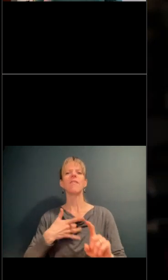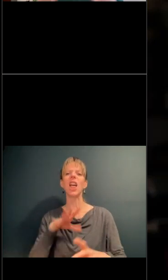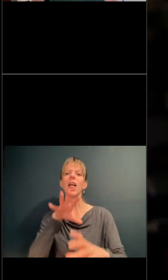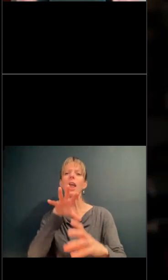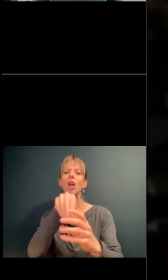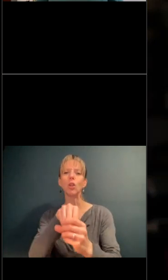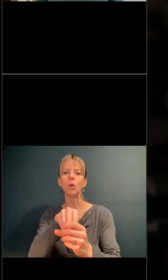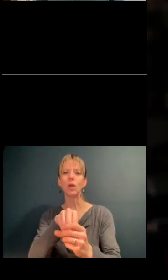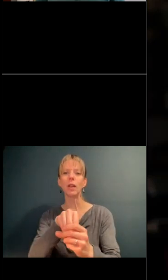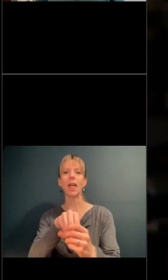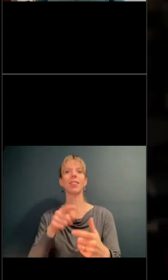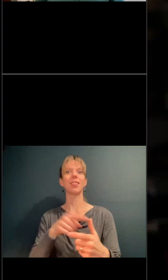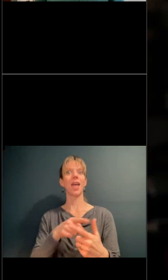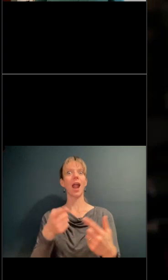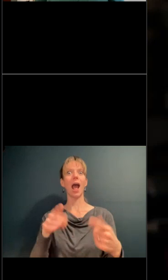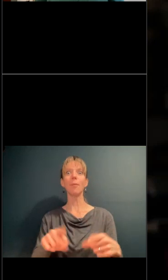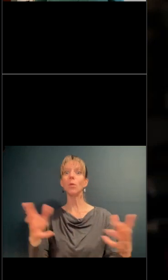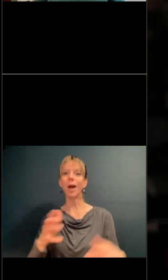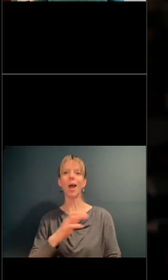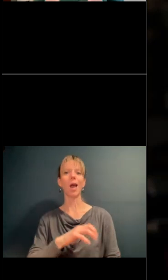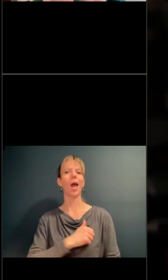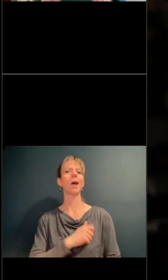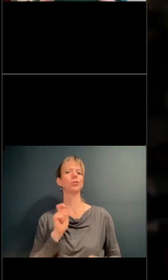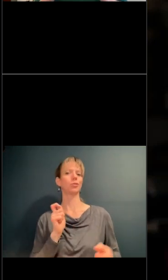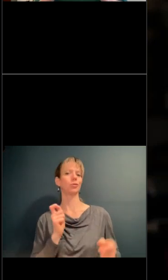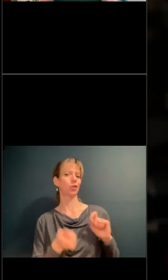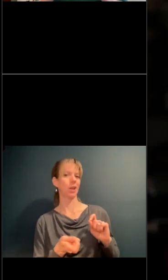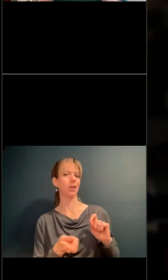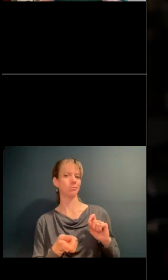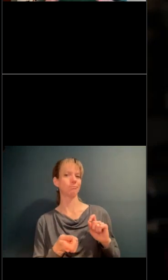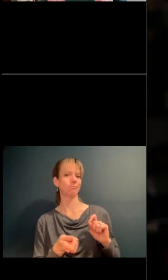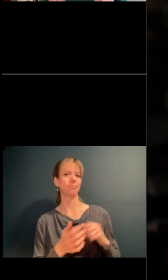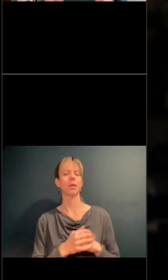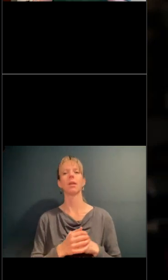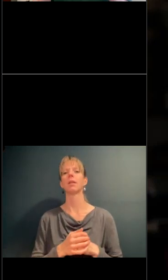attitude more than anything else. Turns out it is supporting positive